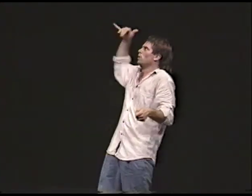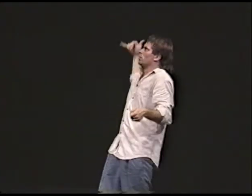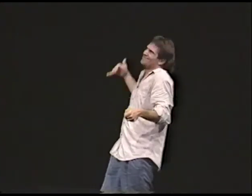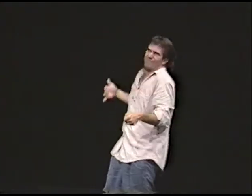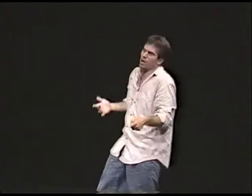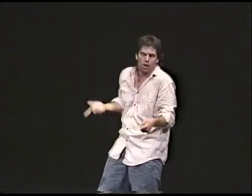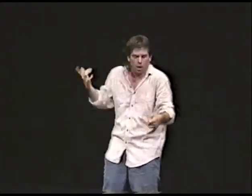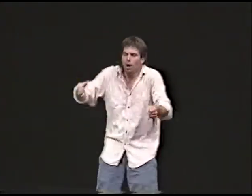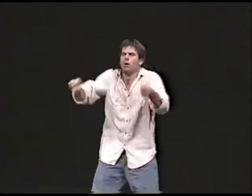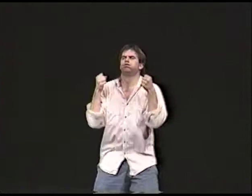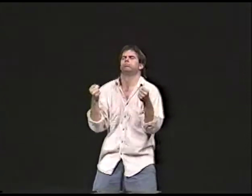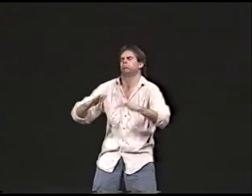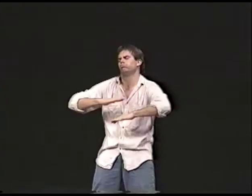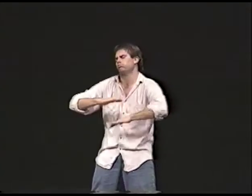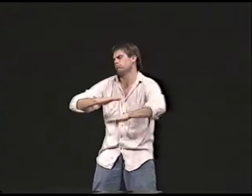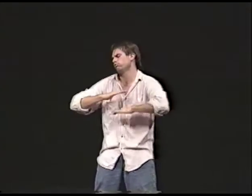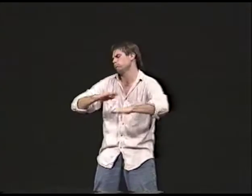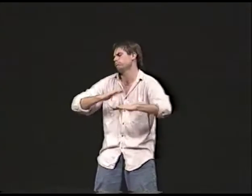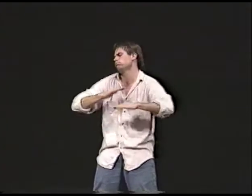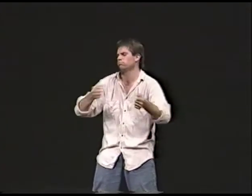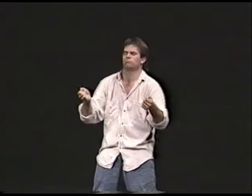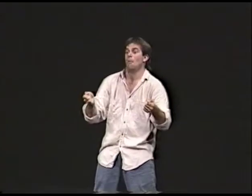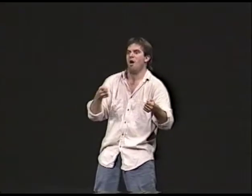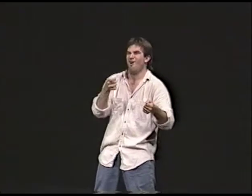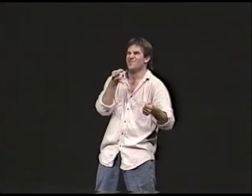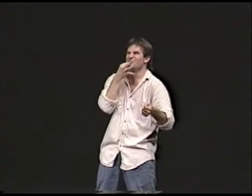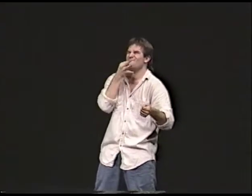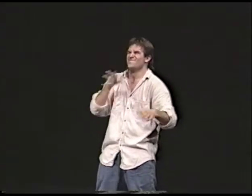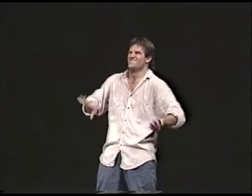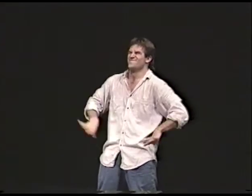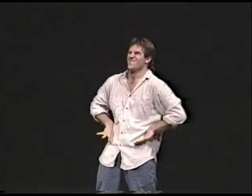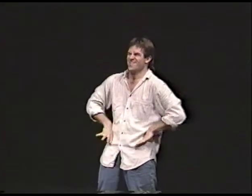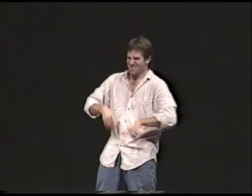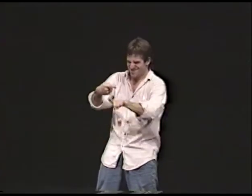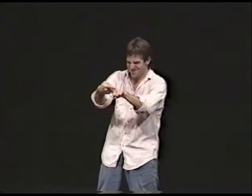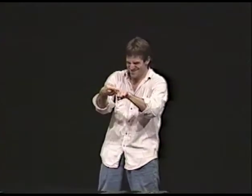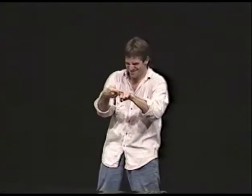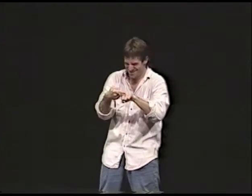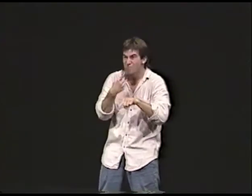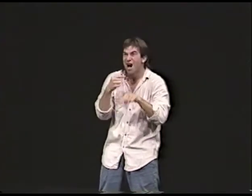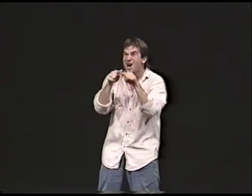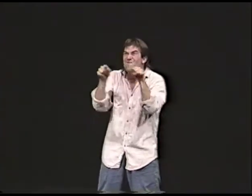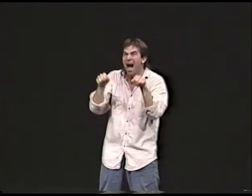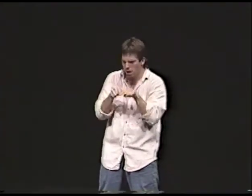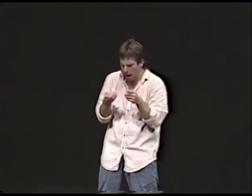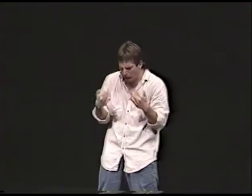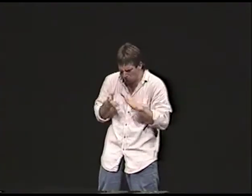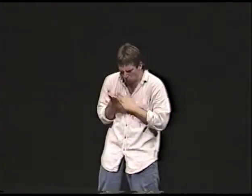Thank you. And they flew. And soon over Russia, red square.